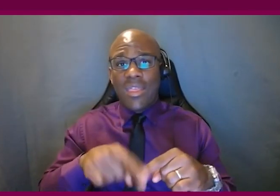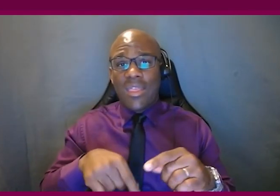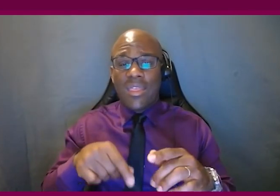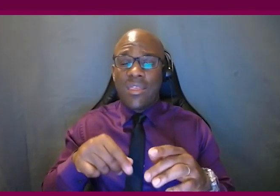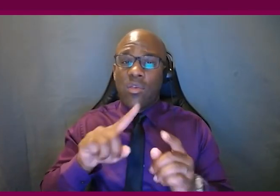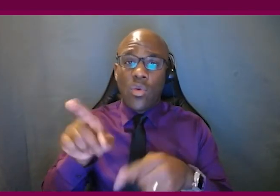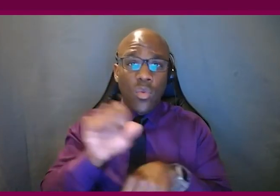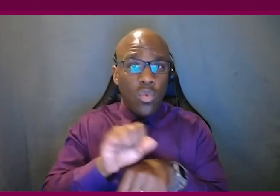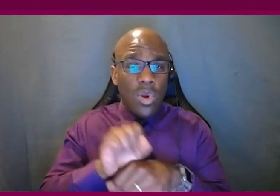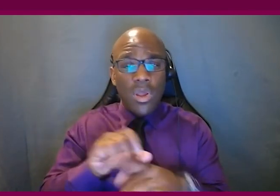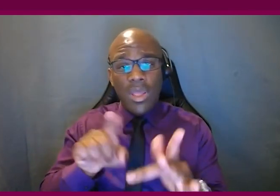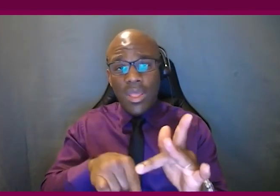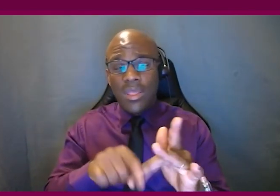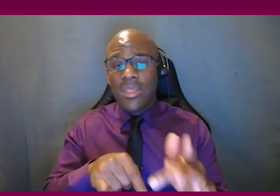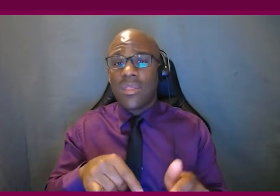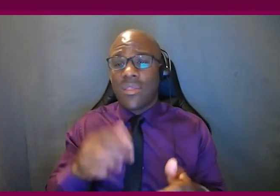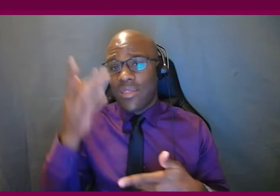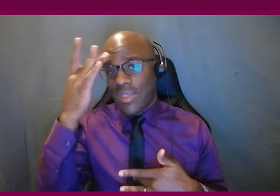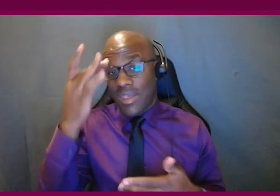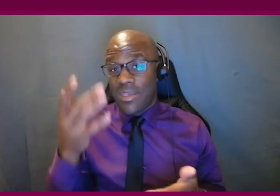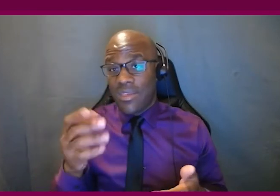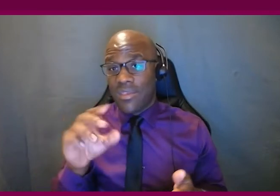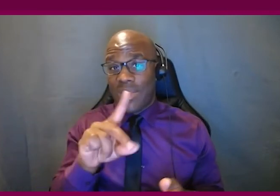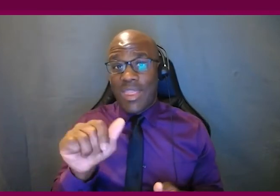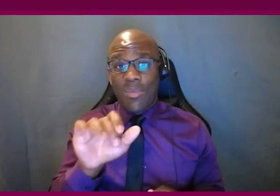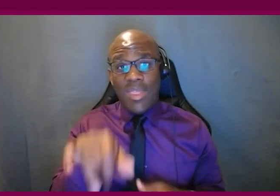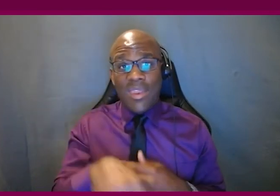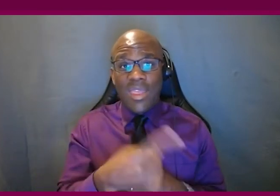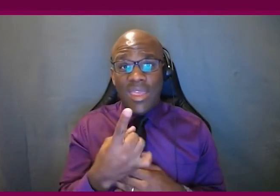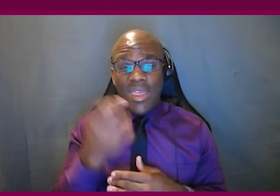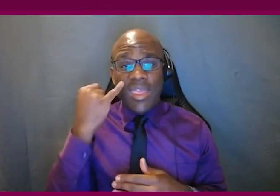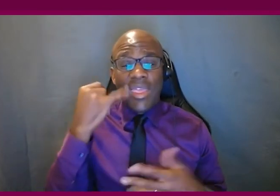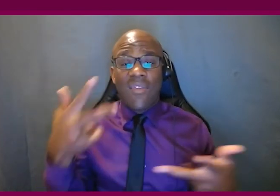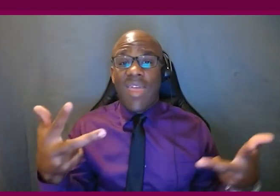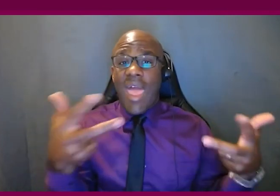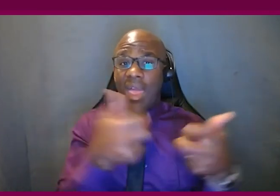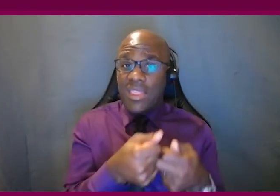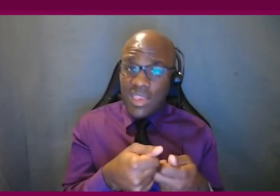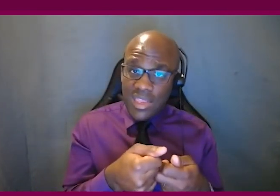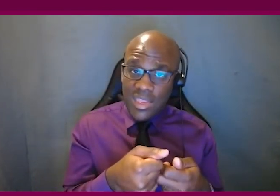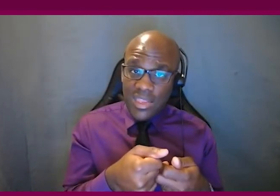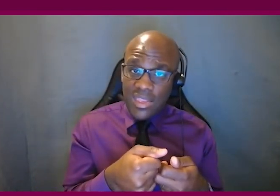depressed or we're grieving something, disability is a human experience.